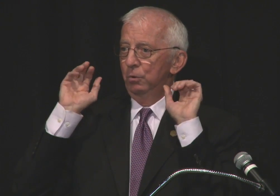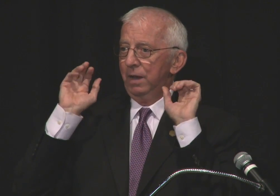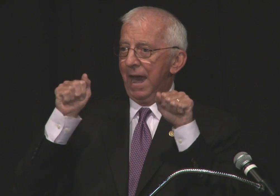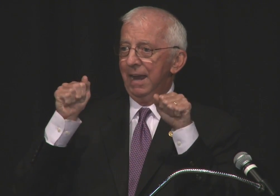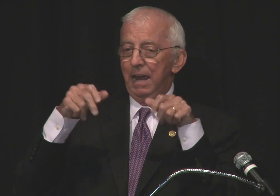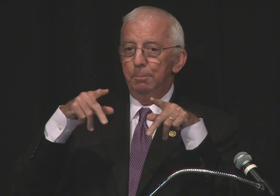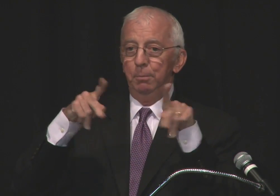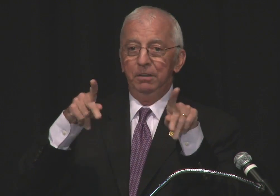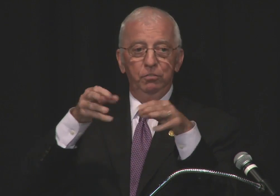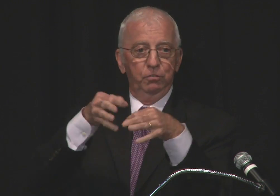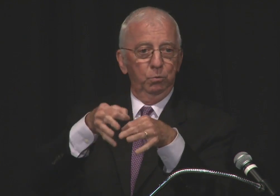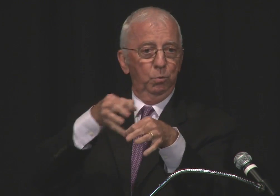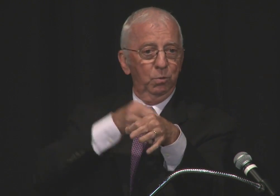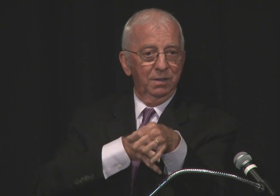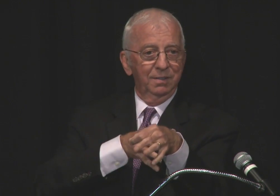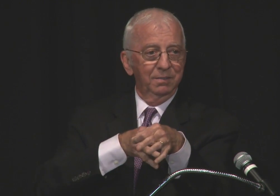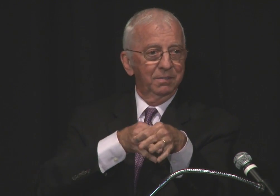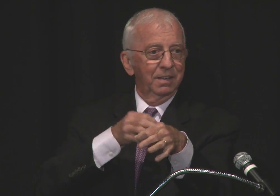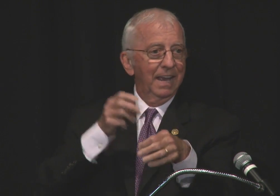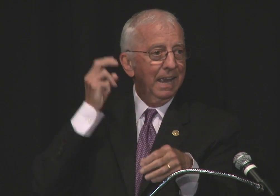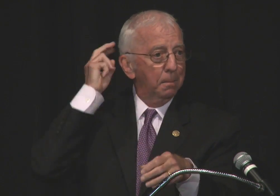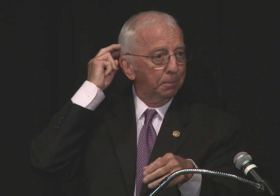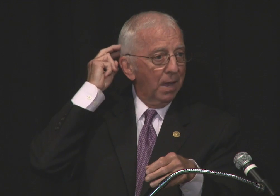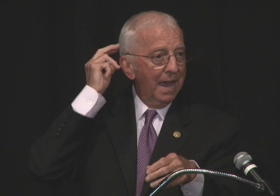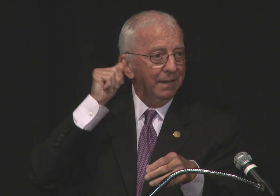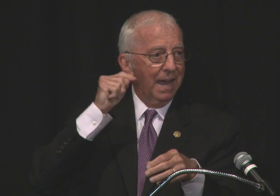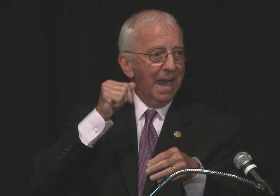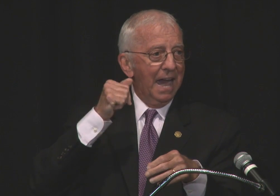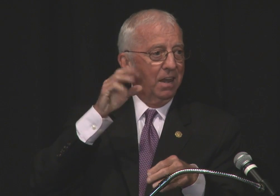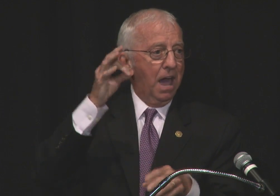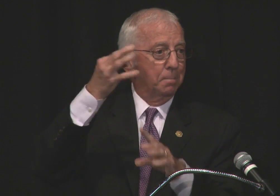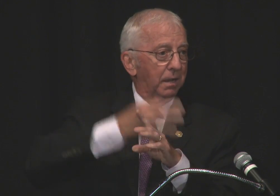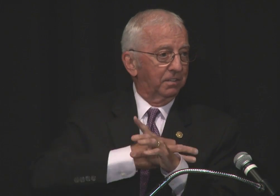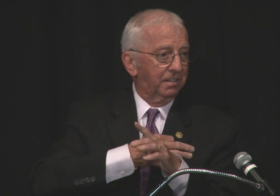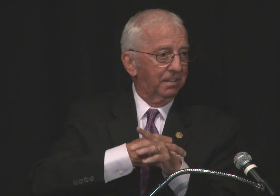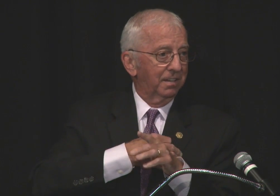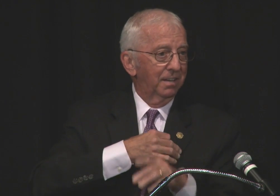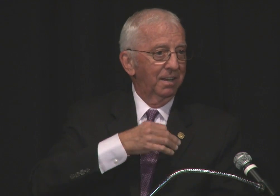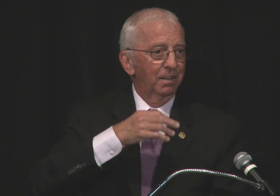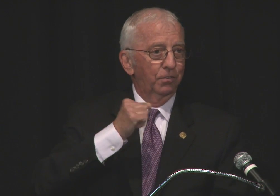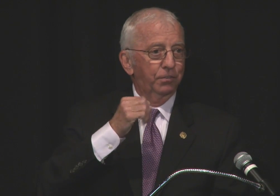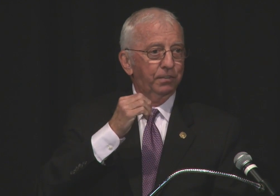you can get permission to implant at nine months.